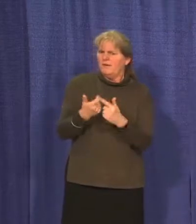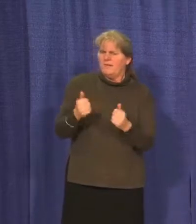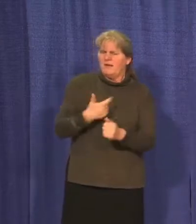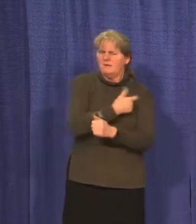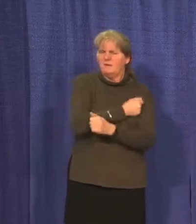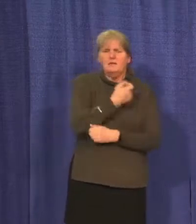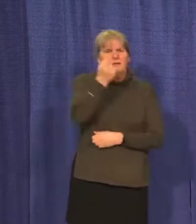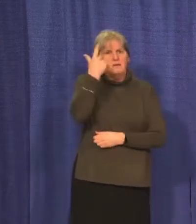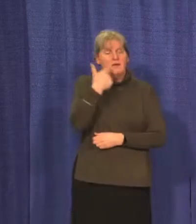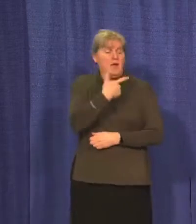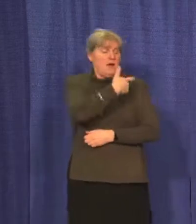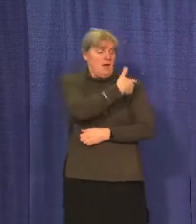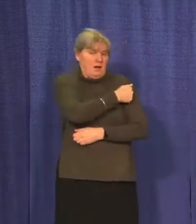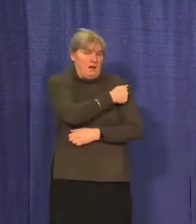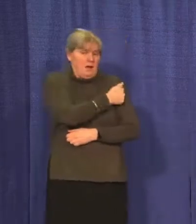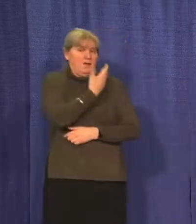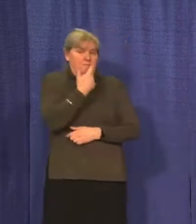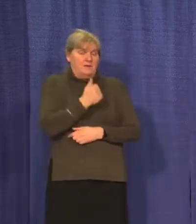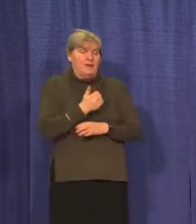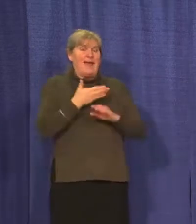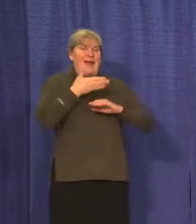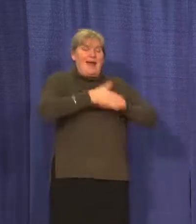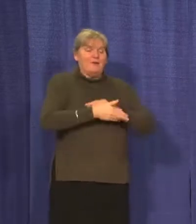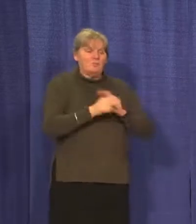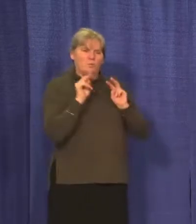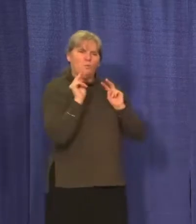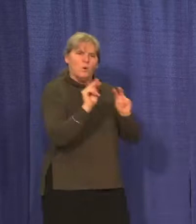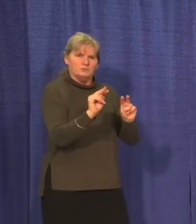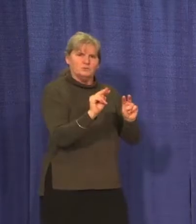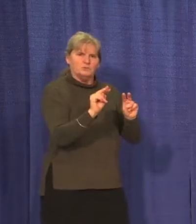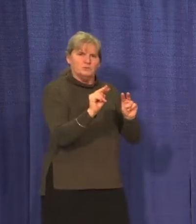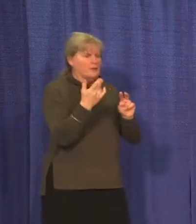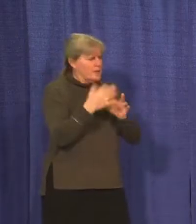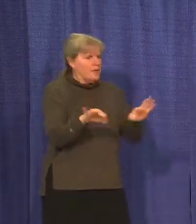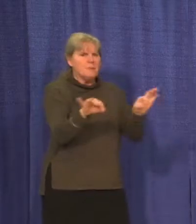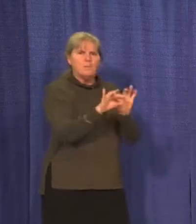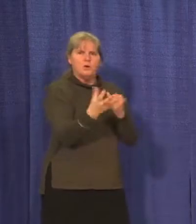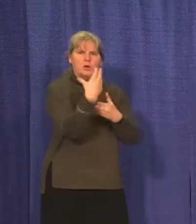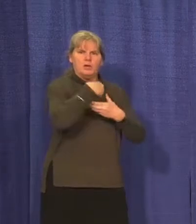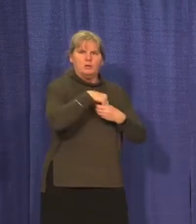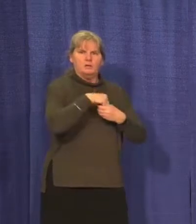First of all, we do track adverse events following immunization. That is a critical part of